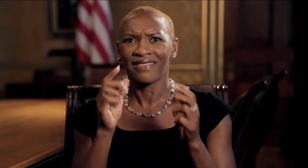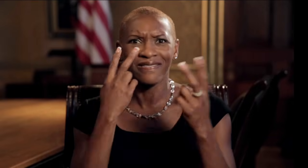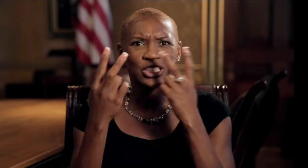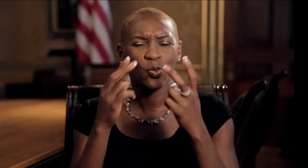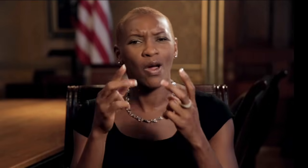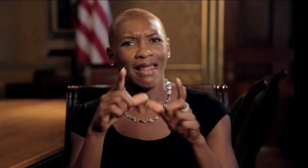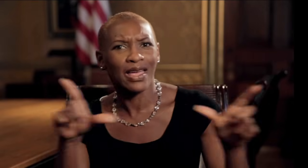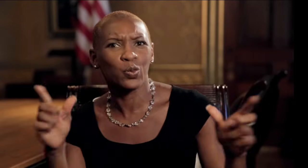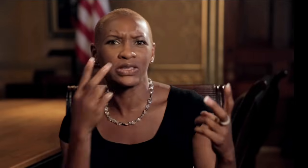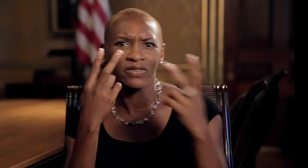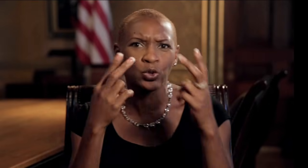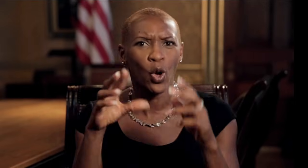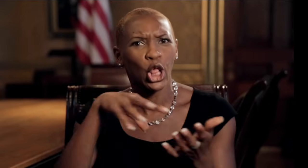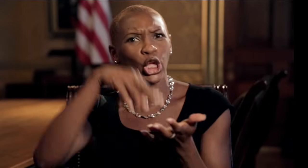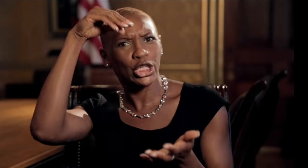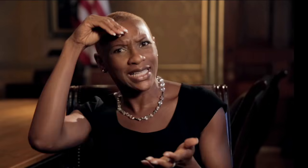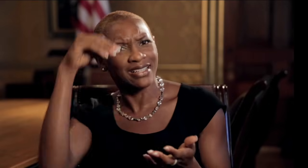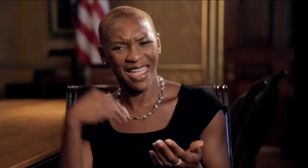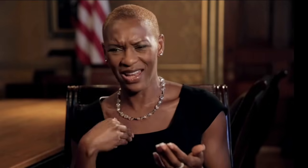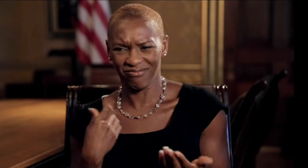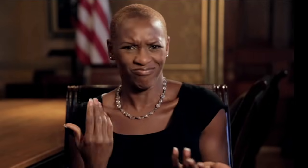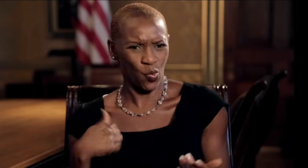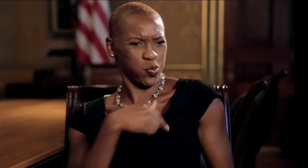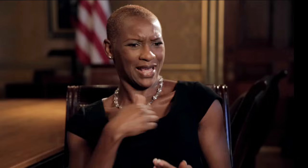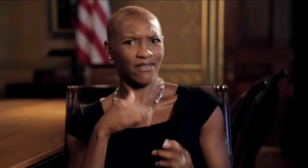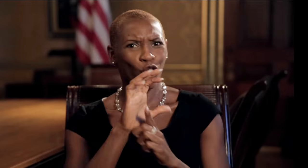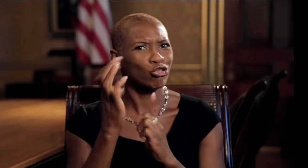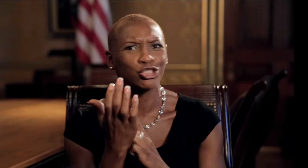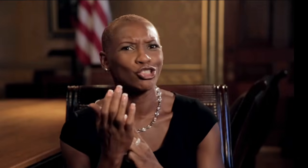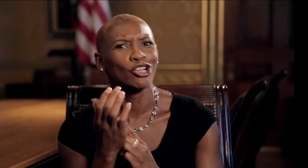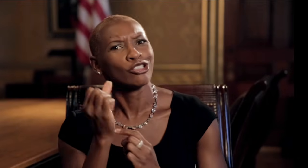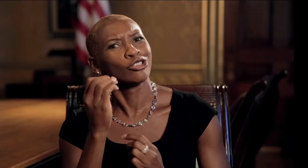which entailed visual language, visual learning. We had culture.